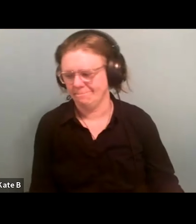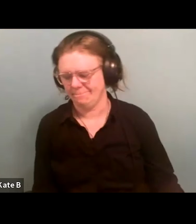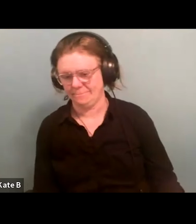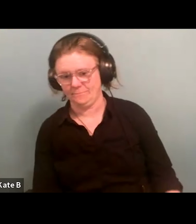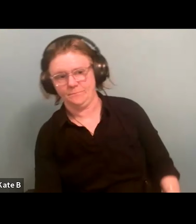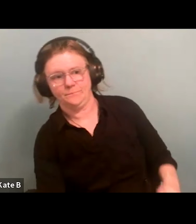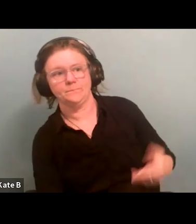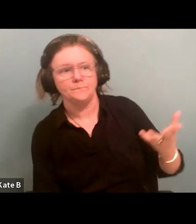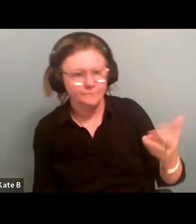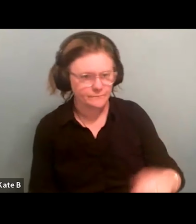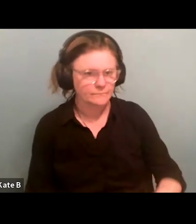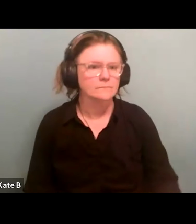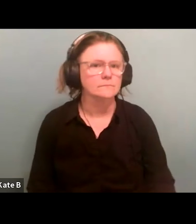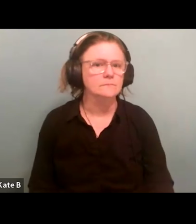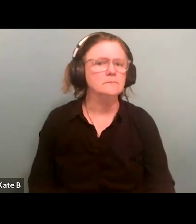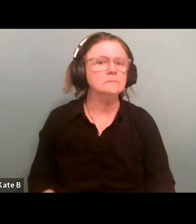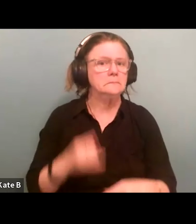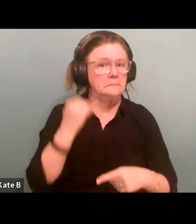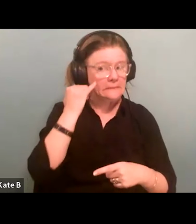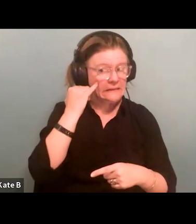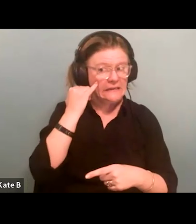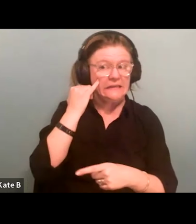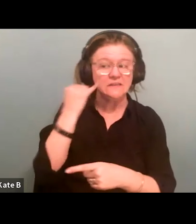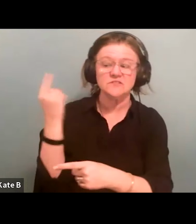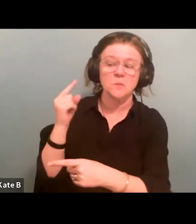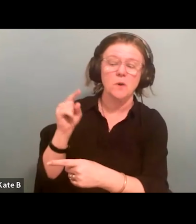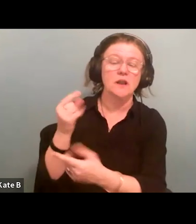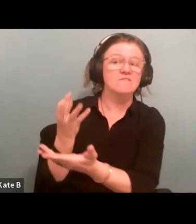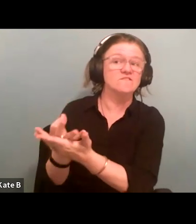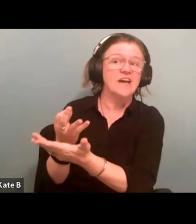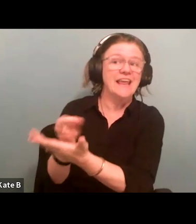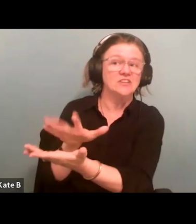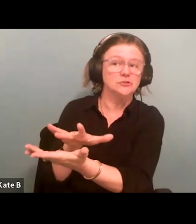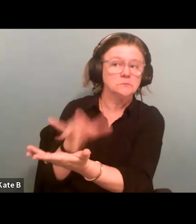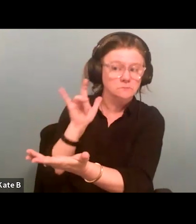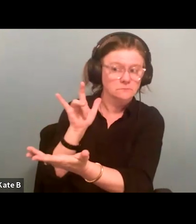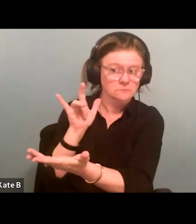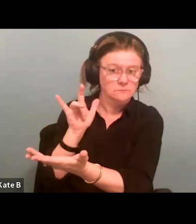So in those cases of financial exploitation, I wanted to highlight that during this presentation